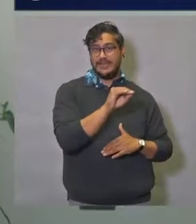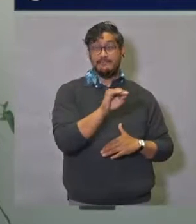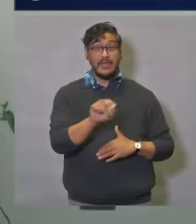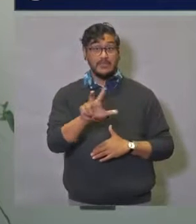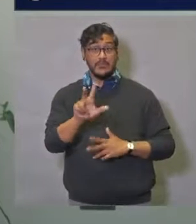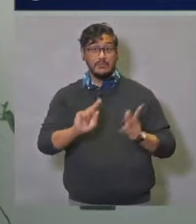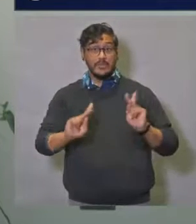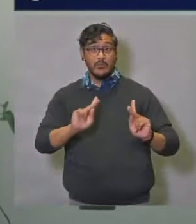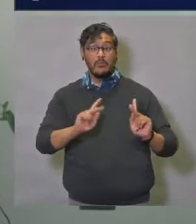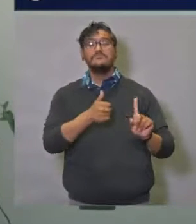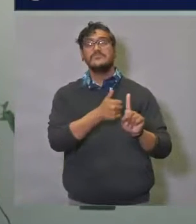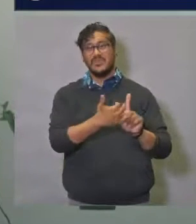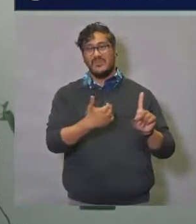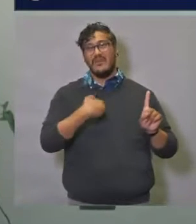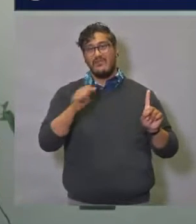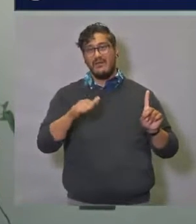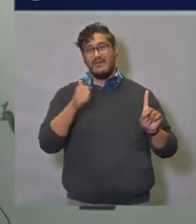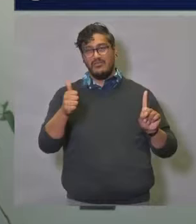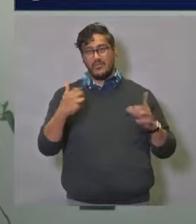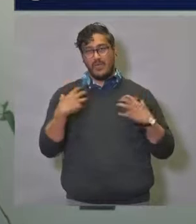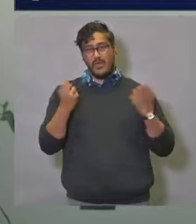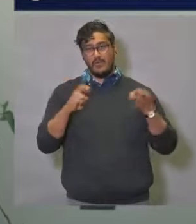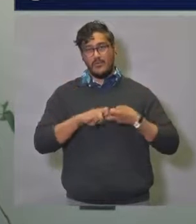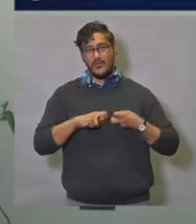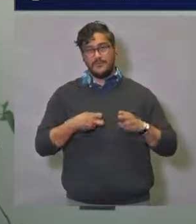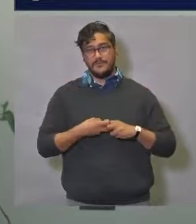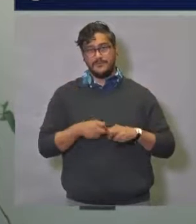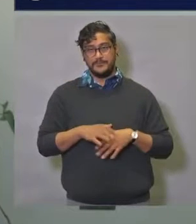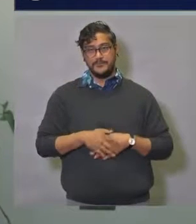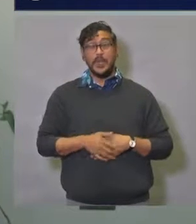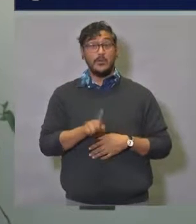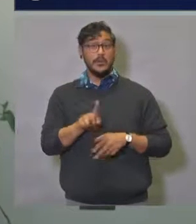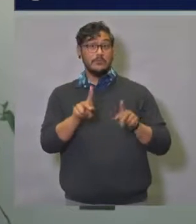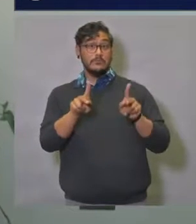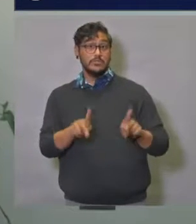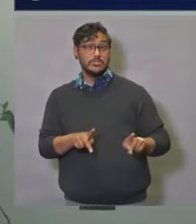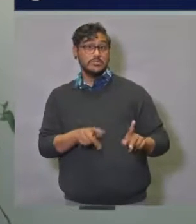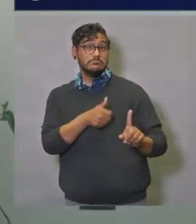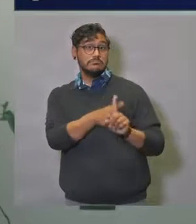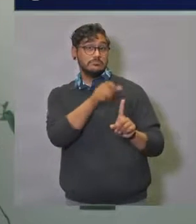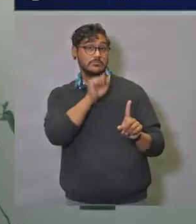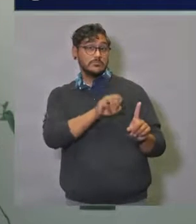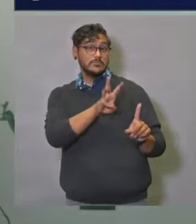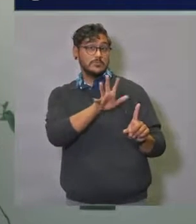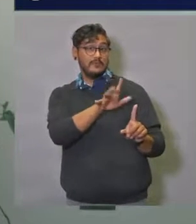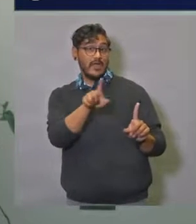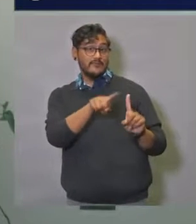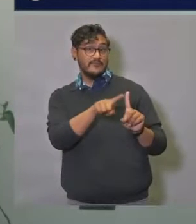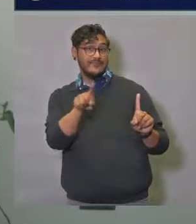FIVE PEOPLE WHO DIED OR OVER THE EDGE OF 80. THREE PEOPLE IN THIS AGE GROUP HAD UNDERLYING HEALTH CONDITIONS.